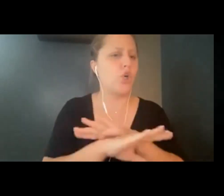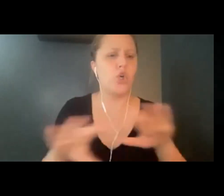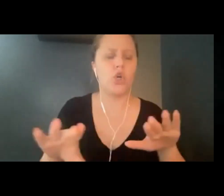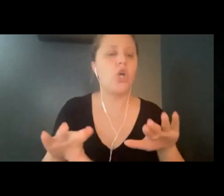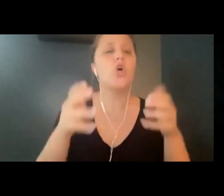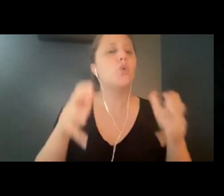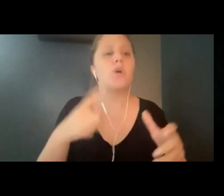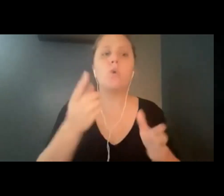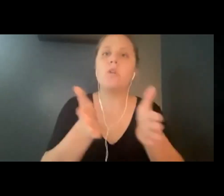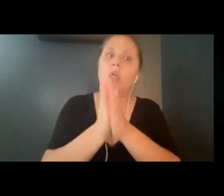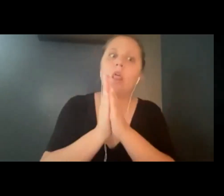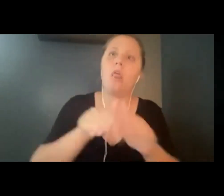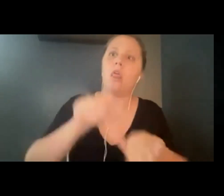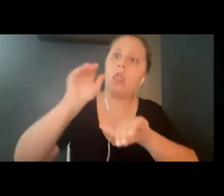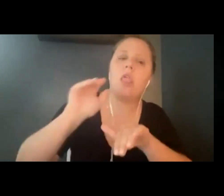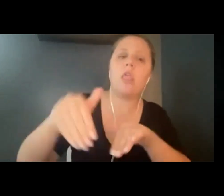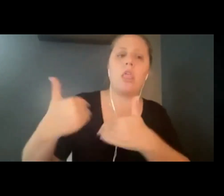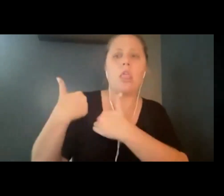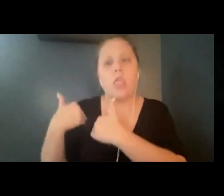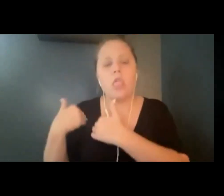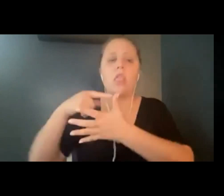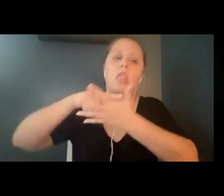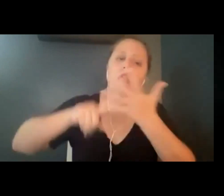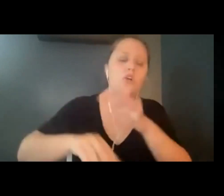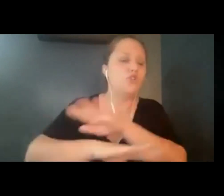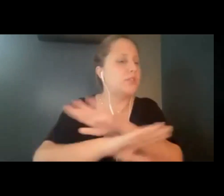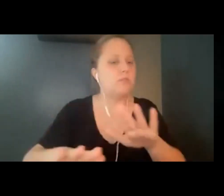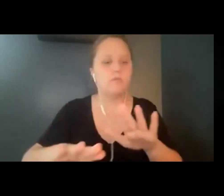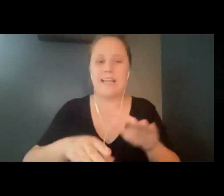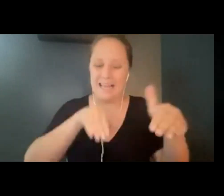to ask and just making things accessible from from the beginning from the ground up.